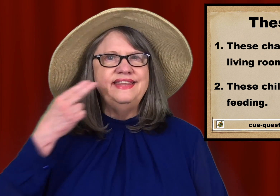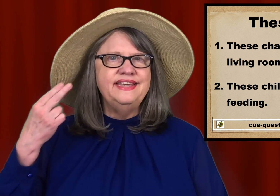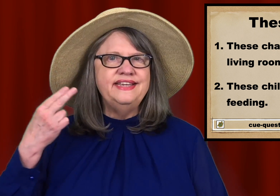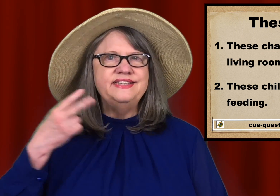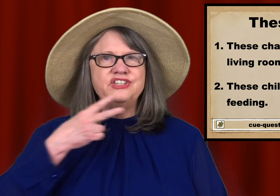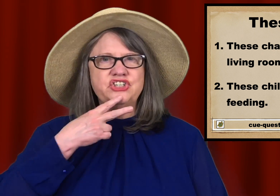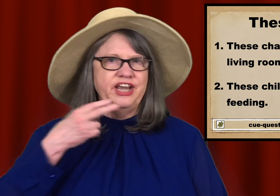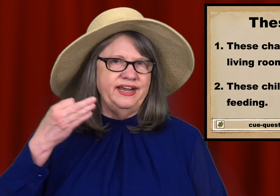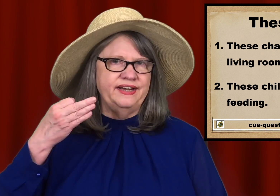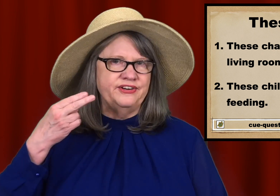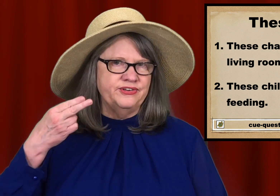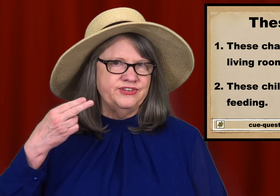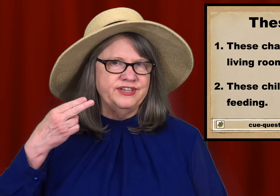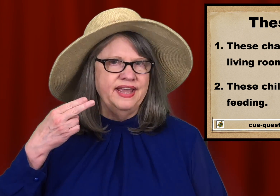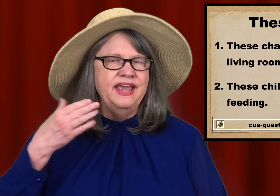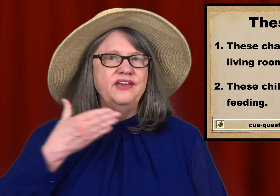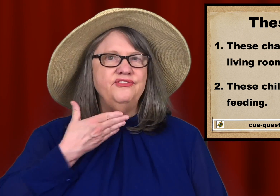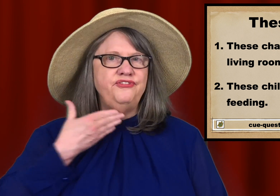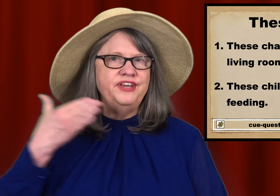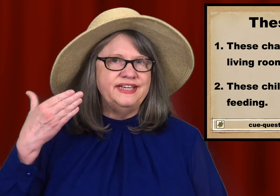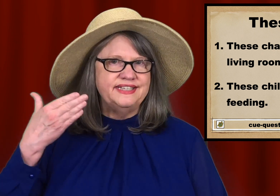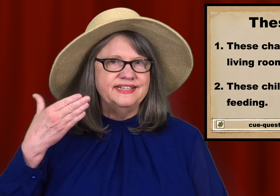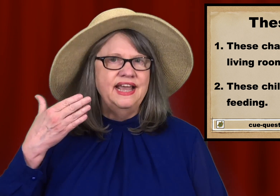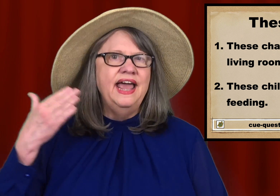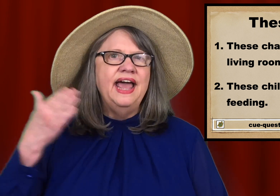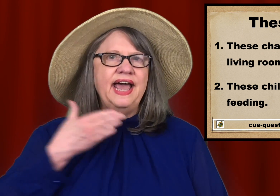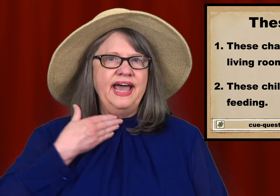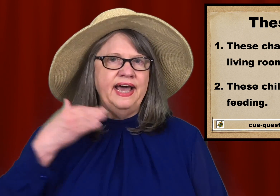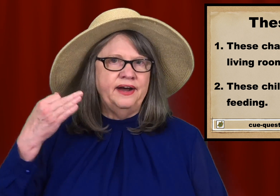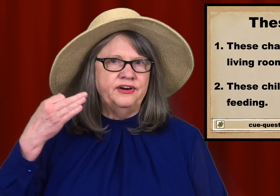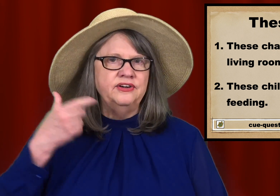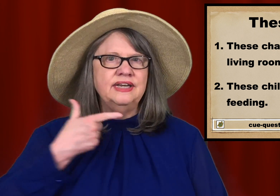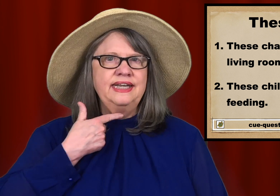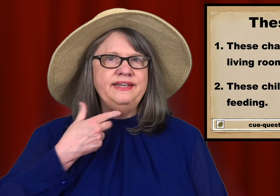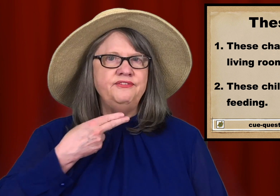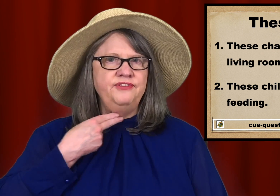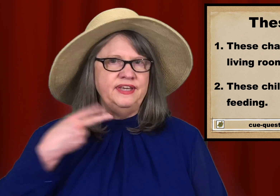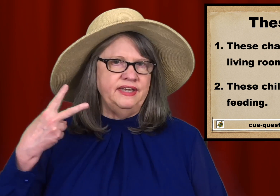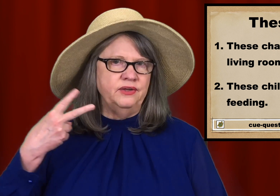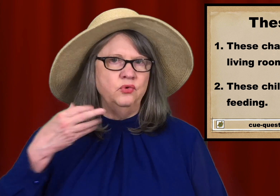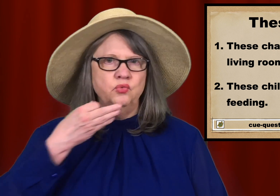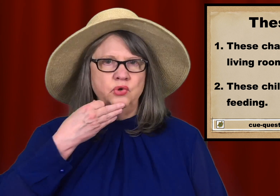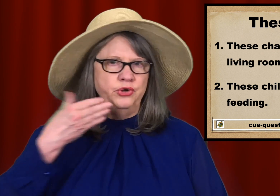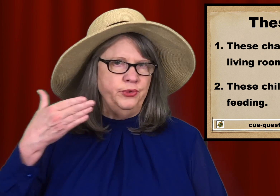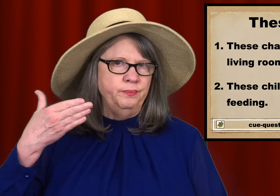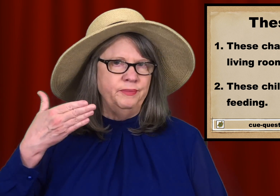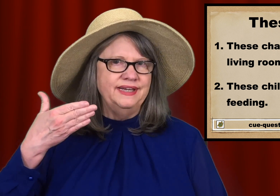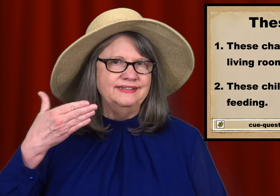These chairs fit our living room.